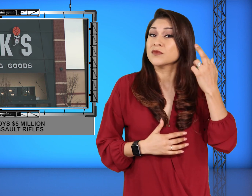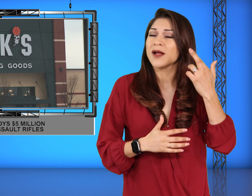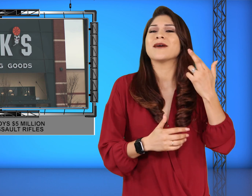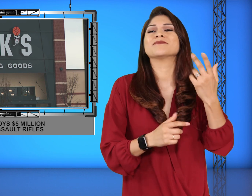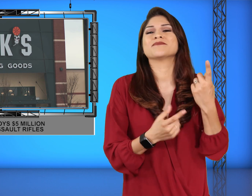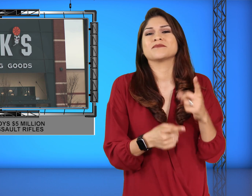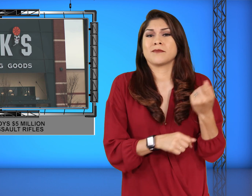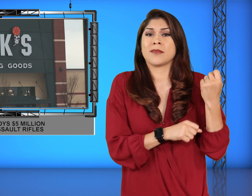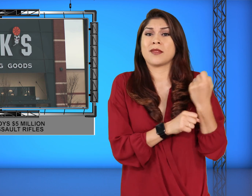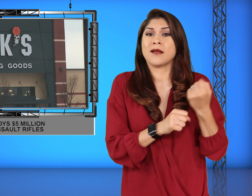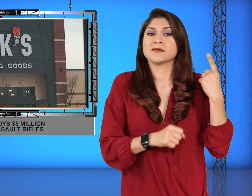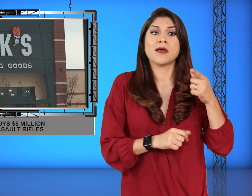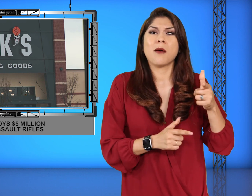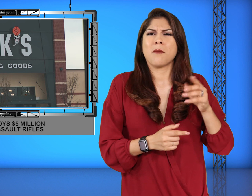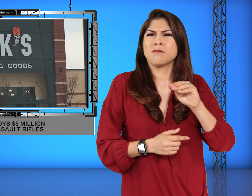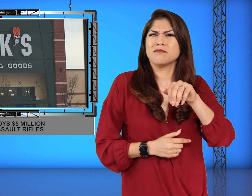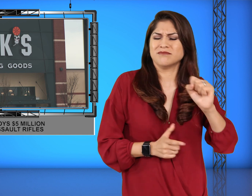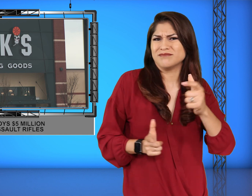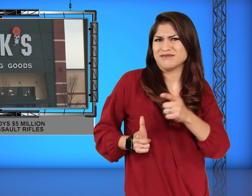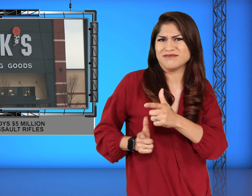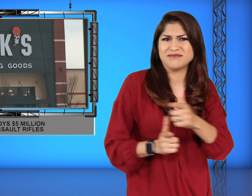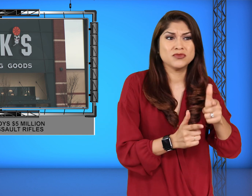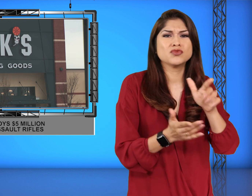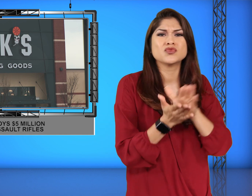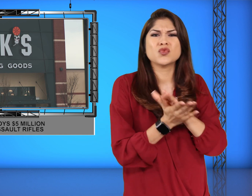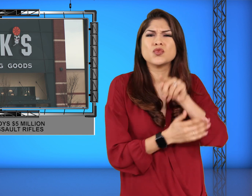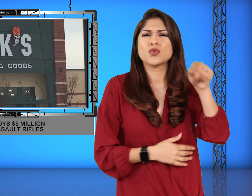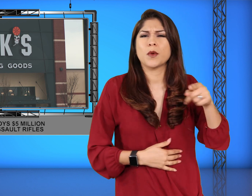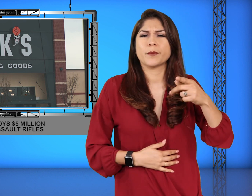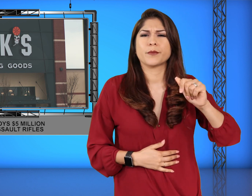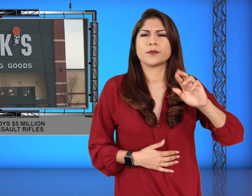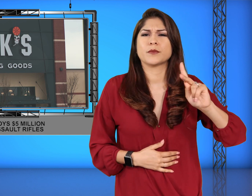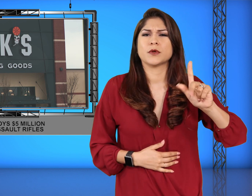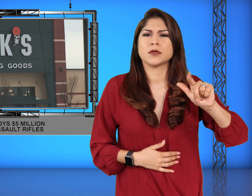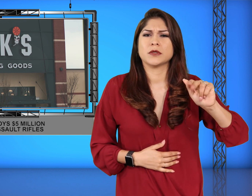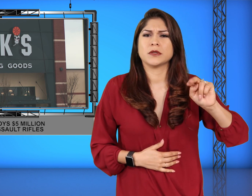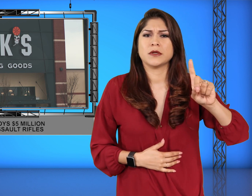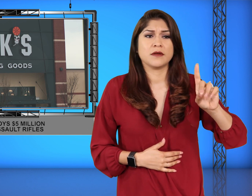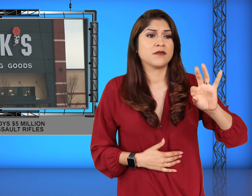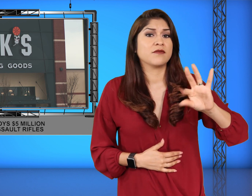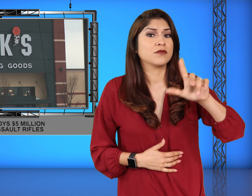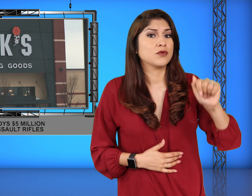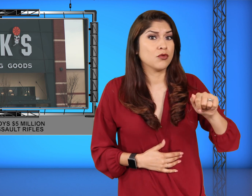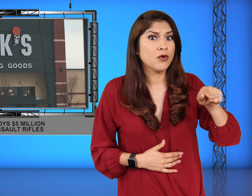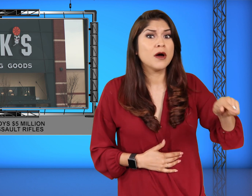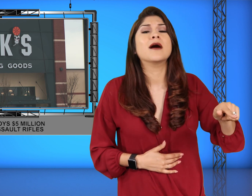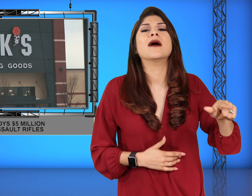The move comes after Dick's made the decision last year to stop carrying the rifles following